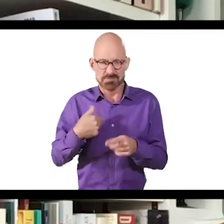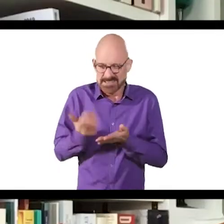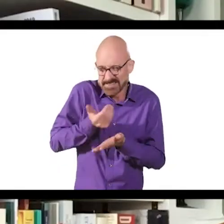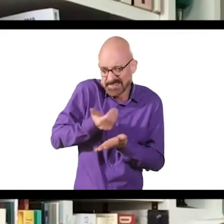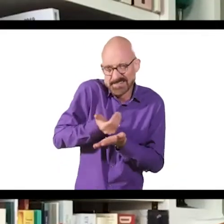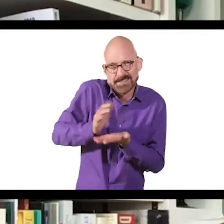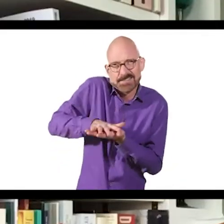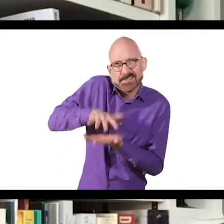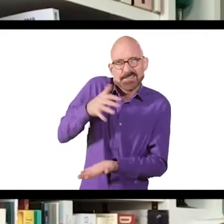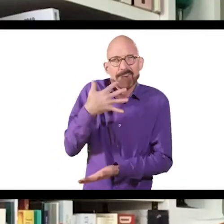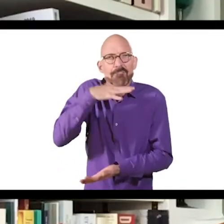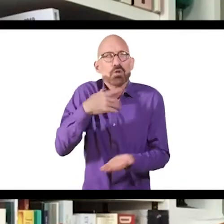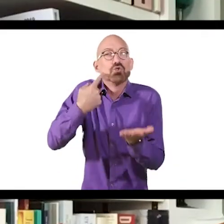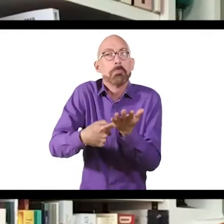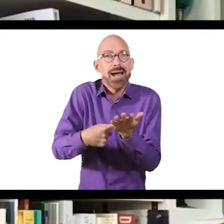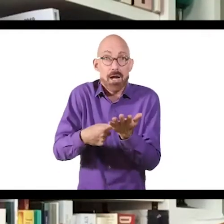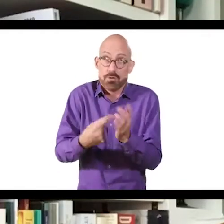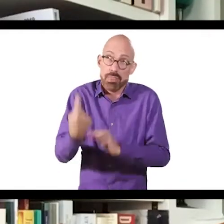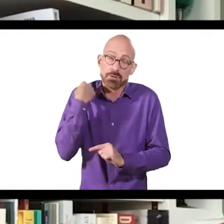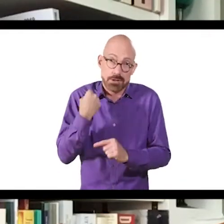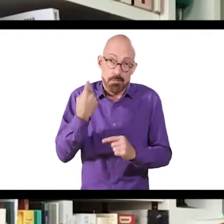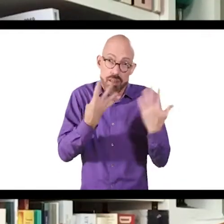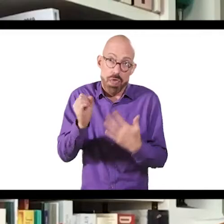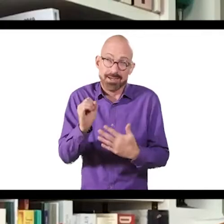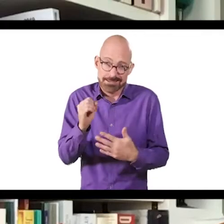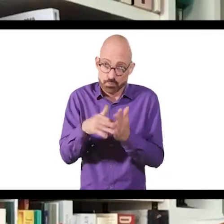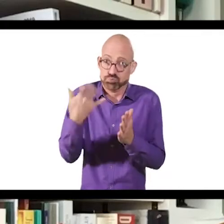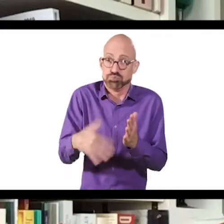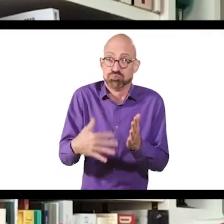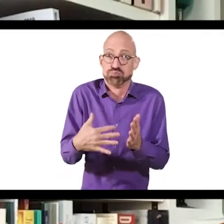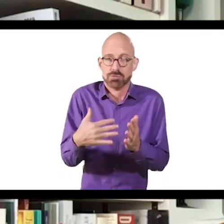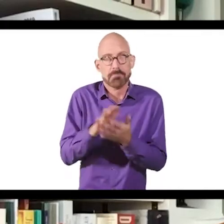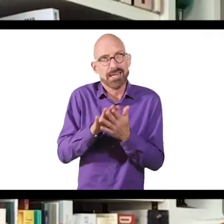Which is probably a couple of thousand pounds today. It was a very big investment.